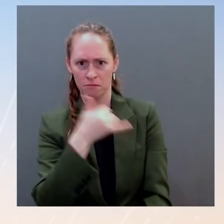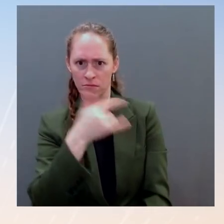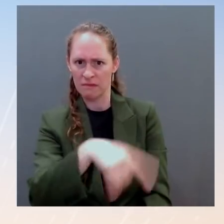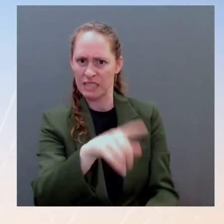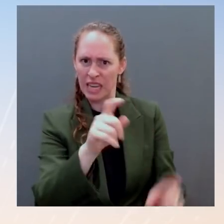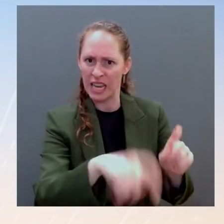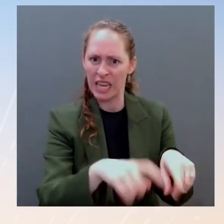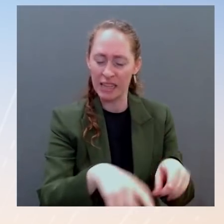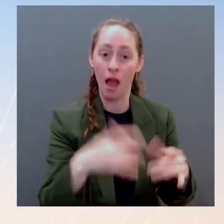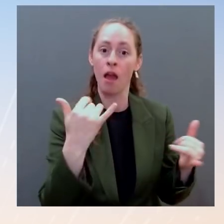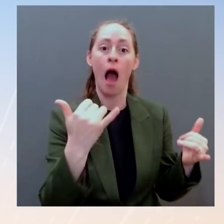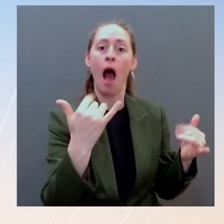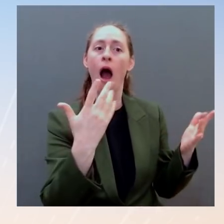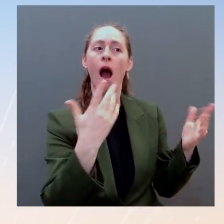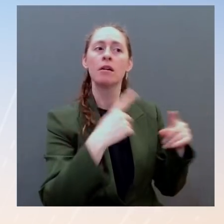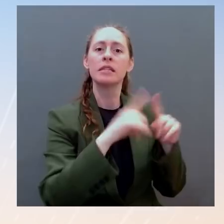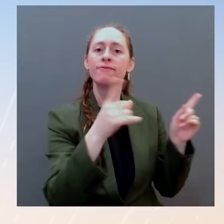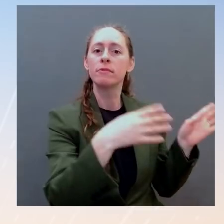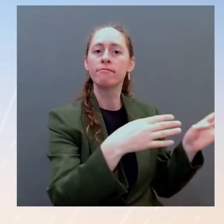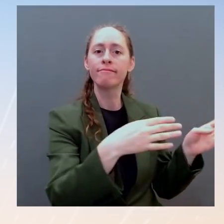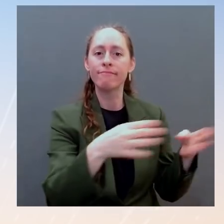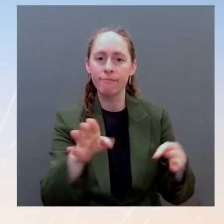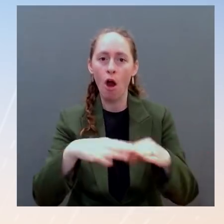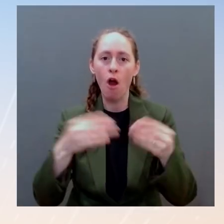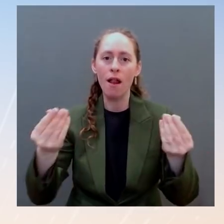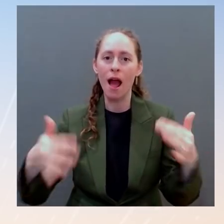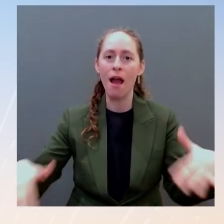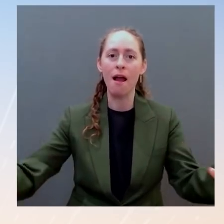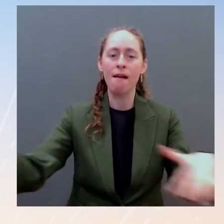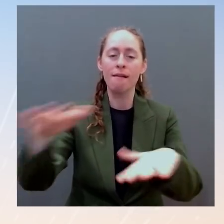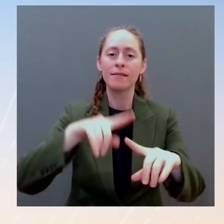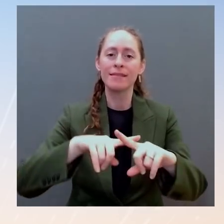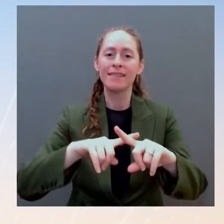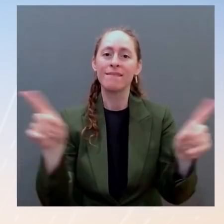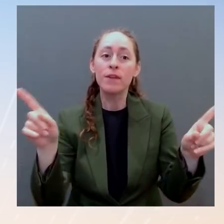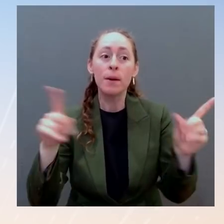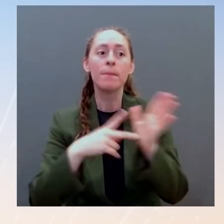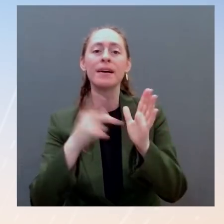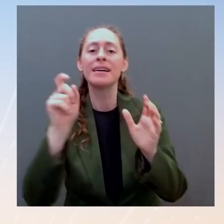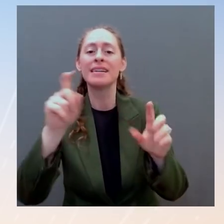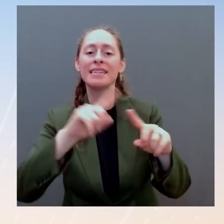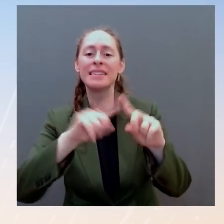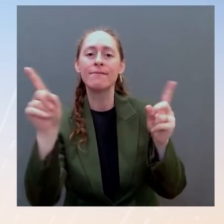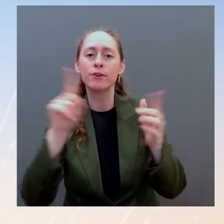where they're in need of long-range military capacity, we've tried to expedite the assistance